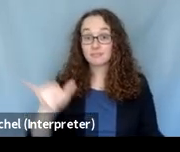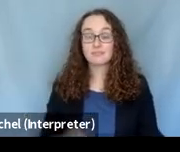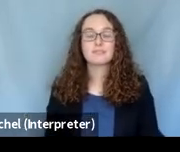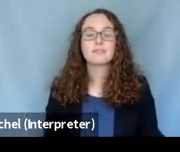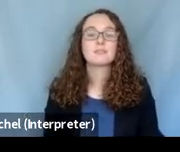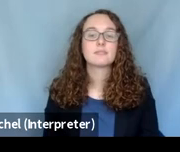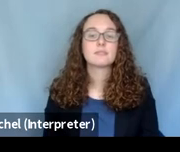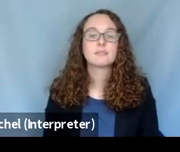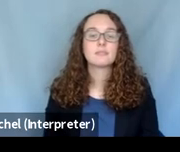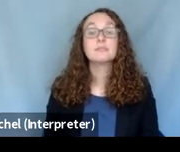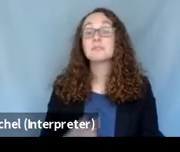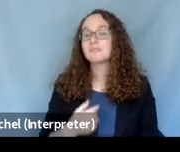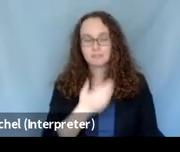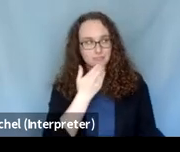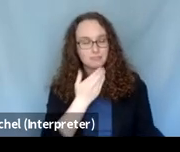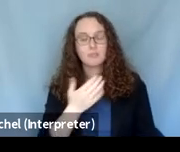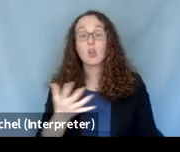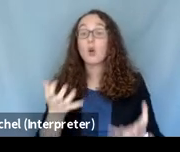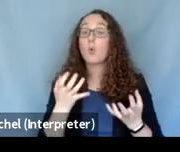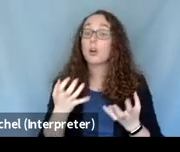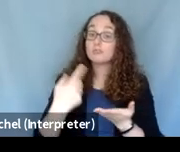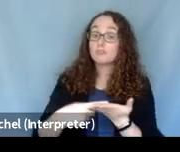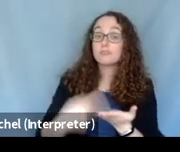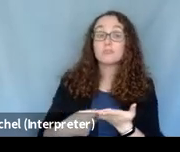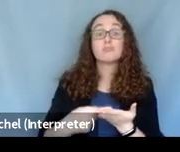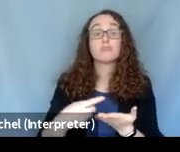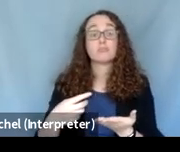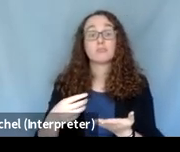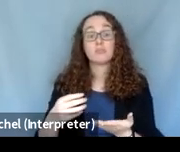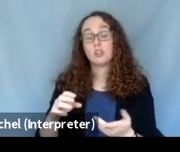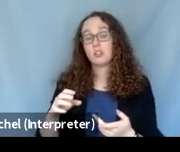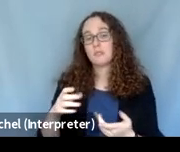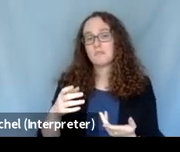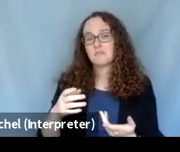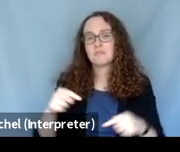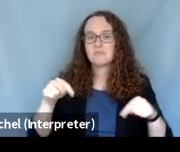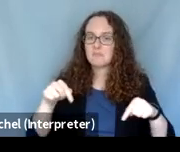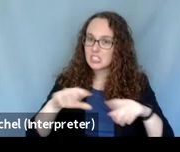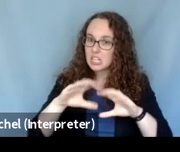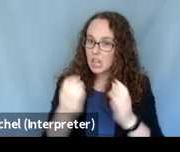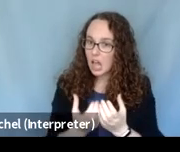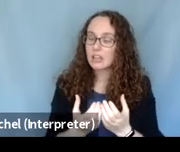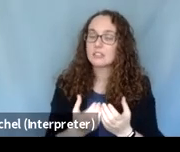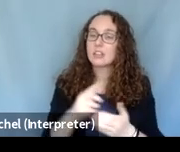class. I am the coordinator of this class. If you are working or volunteering you